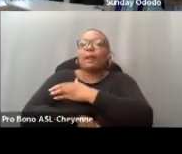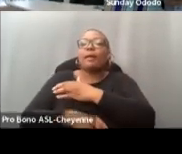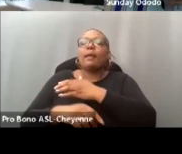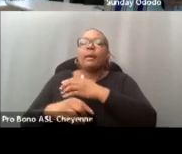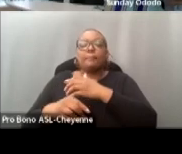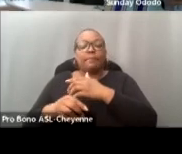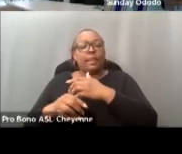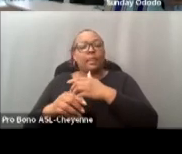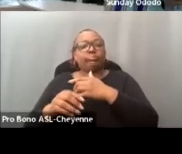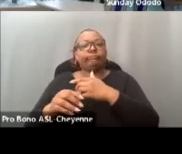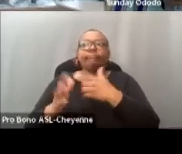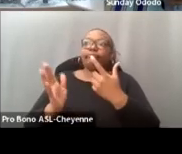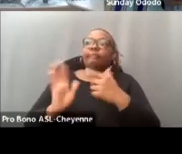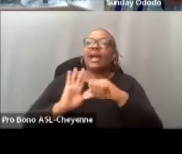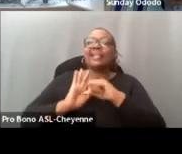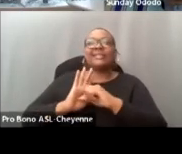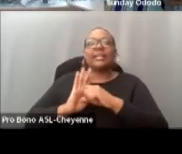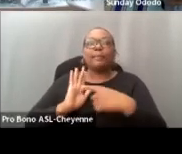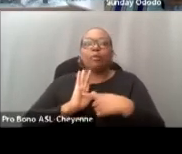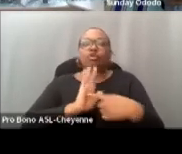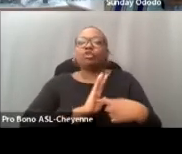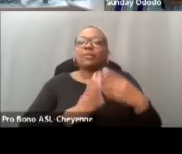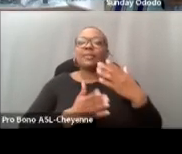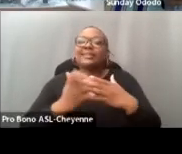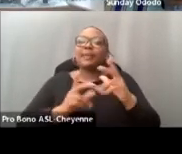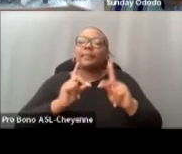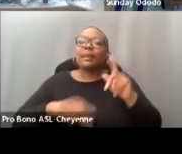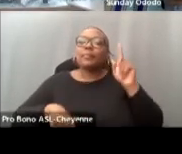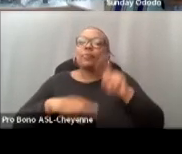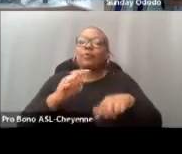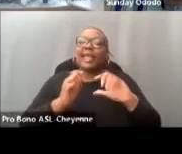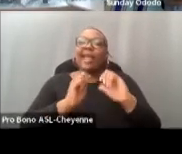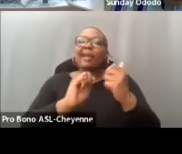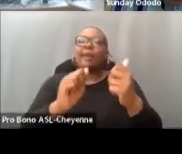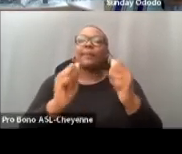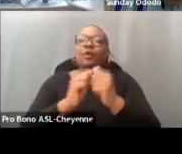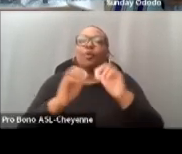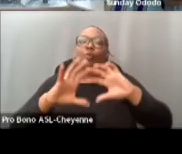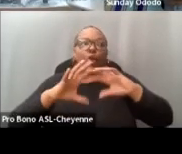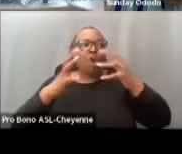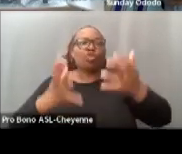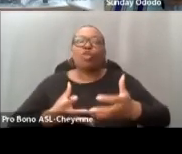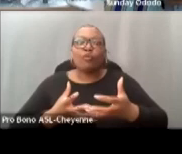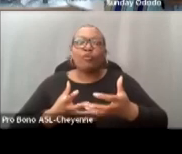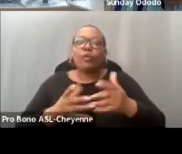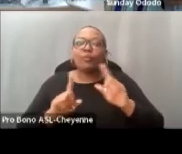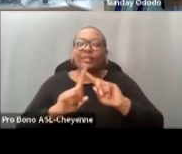because some of these states are not able to, you know, compete globally from an economic